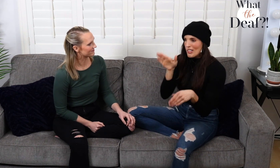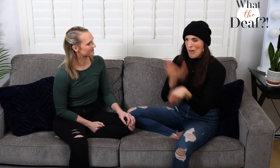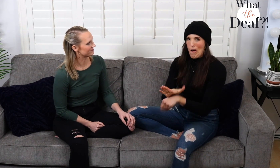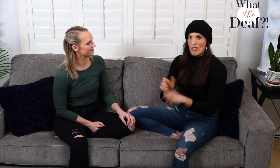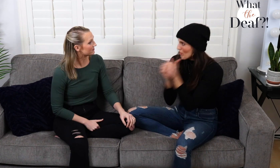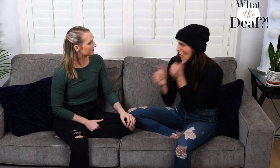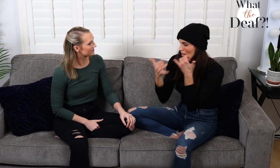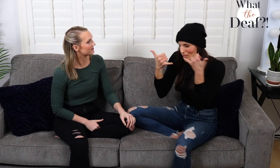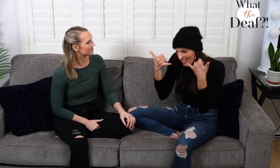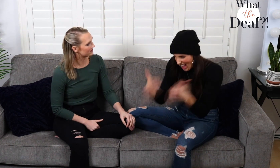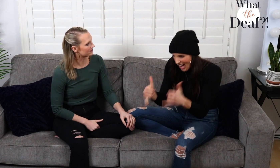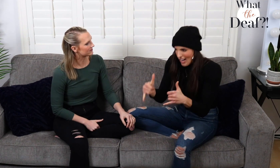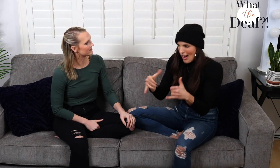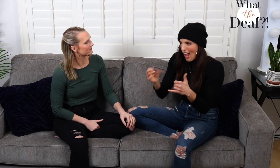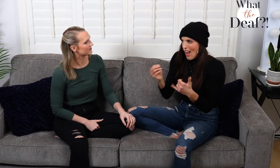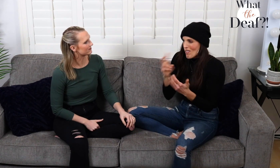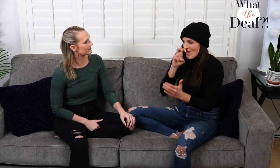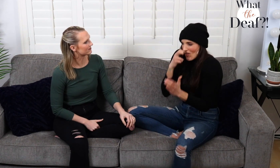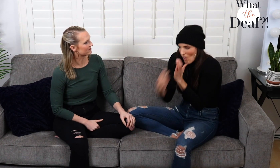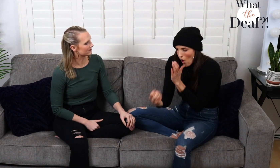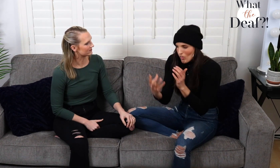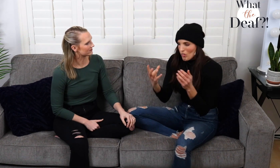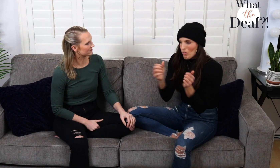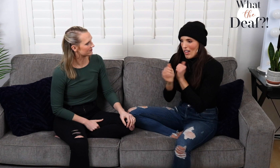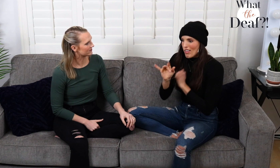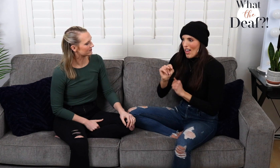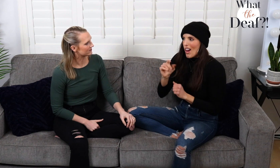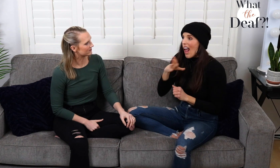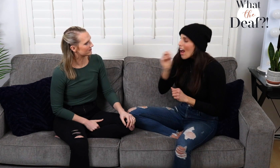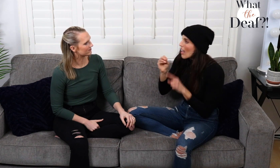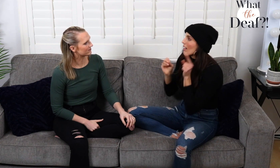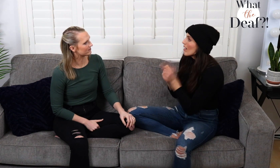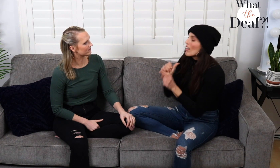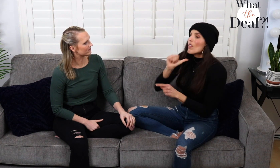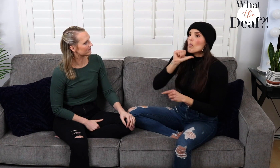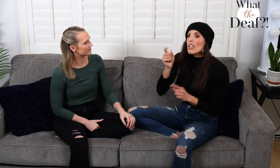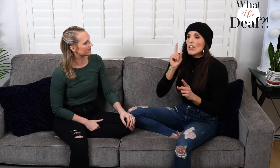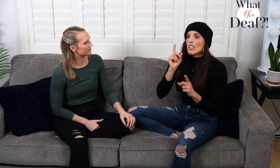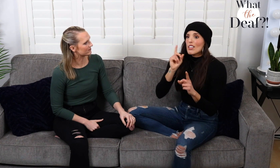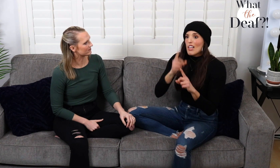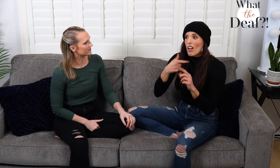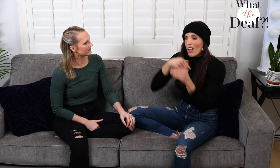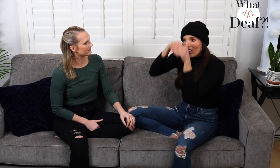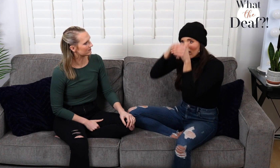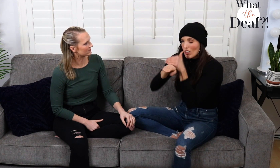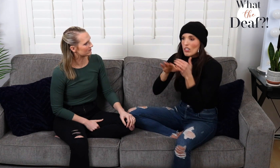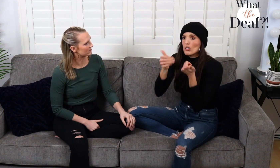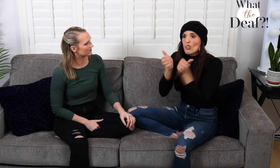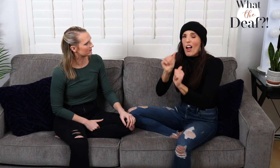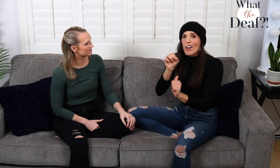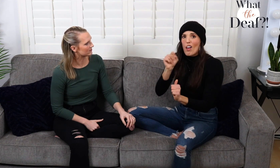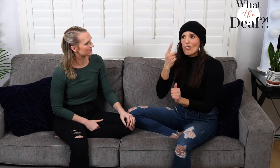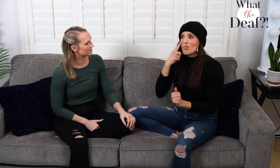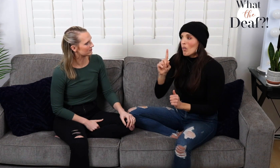I could just focus on the sport and play and just be so focused on that and it wasn't until I went